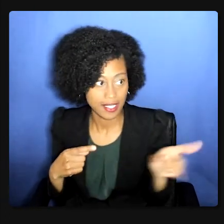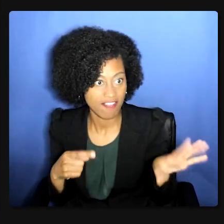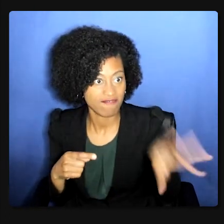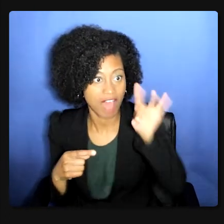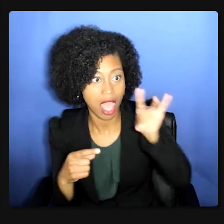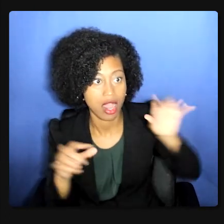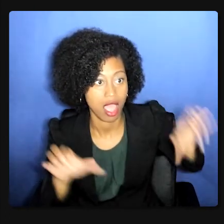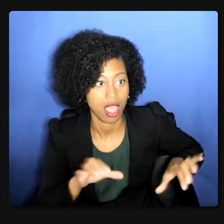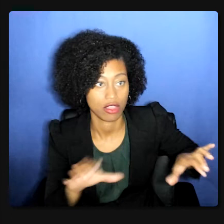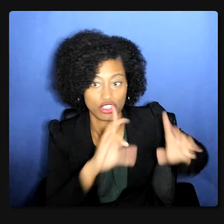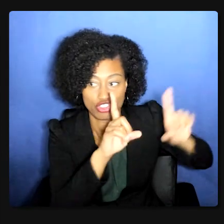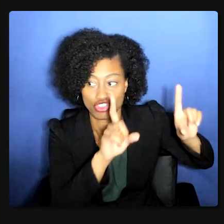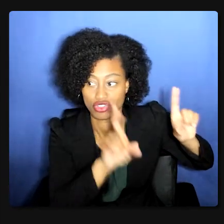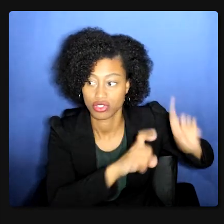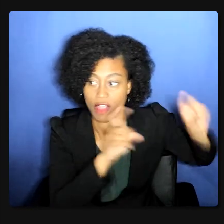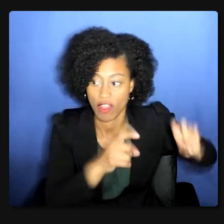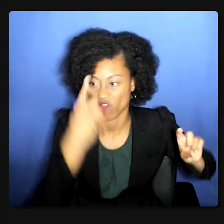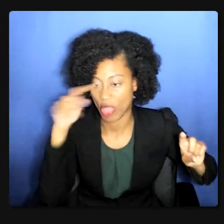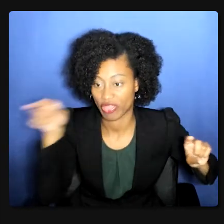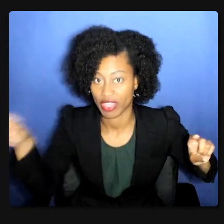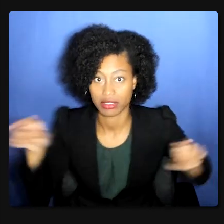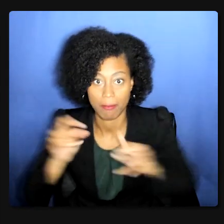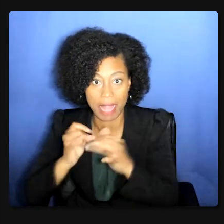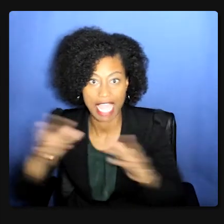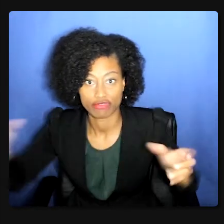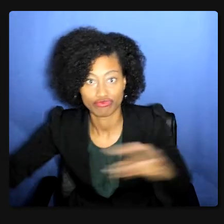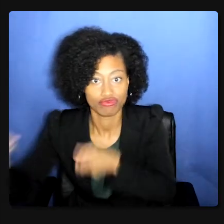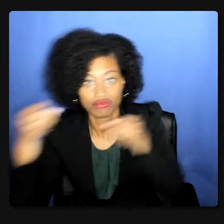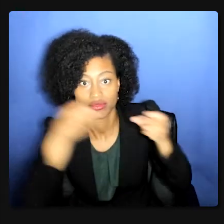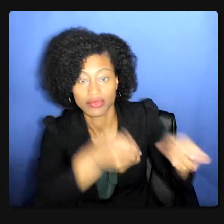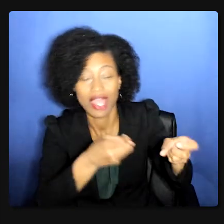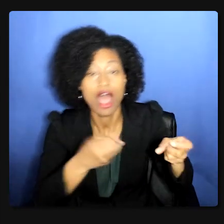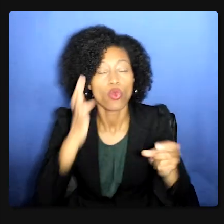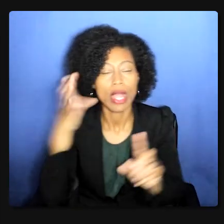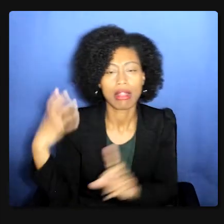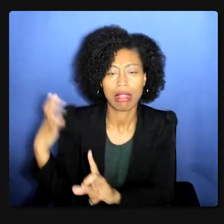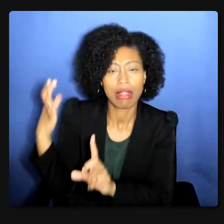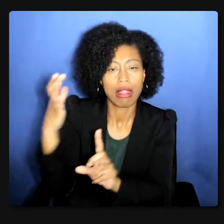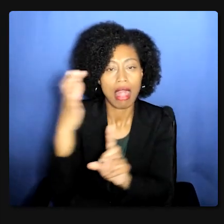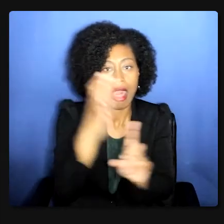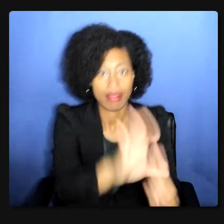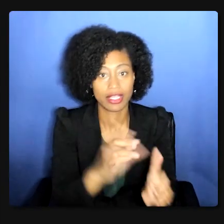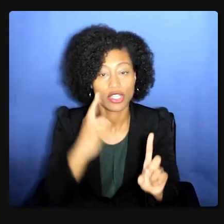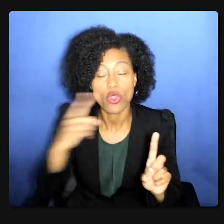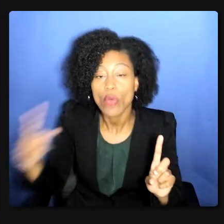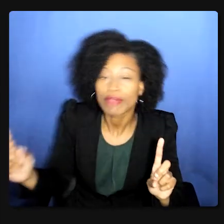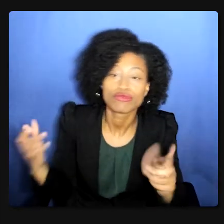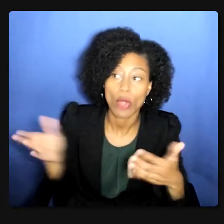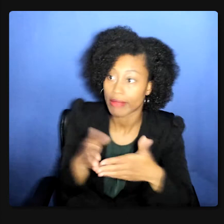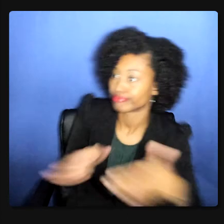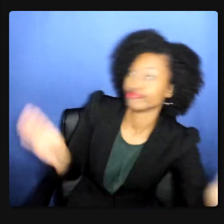to get an active server to send these players so it will allocate, right, which is this... We'll get farewell.